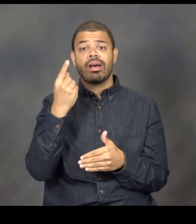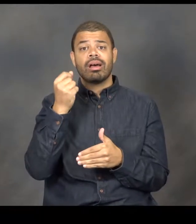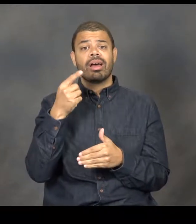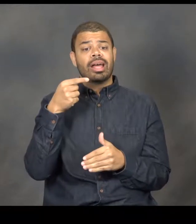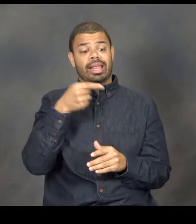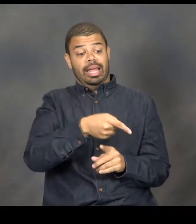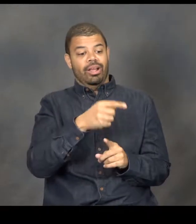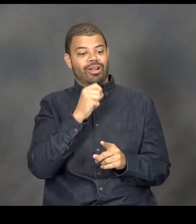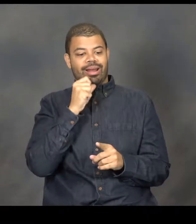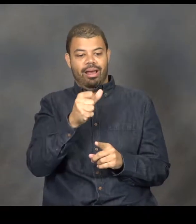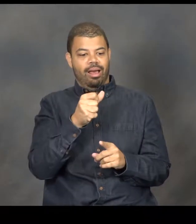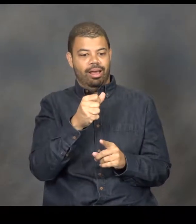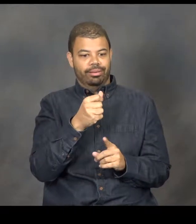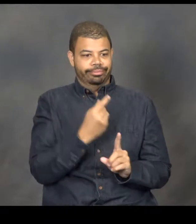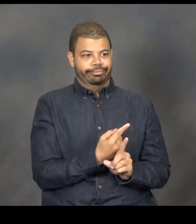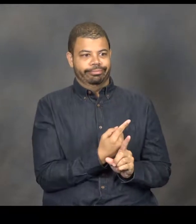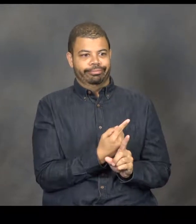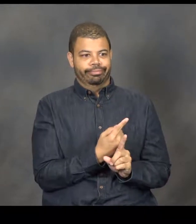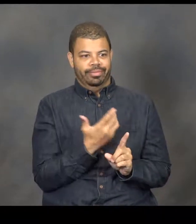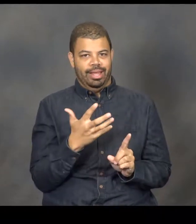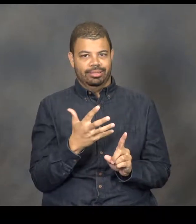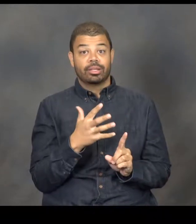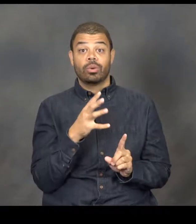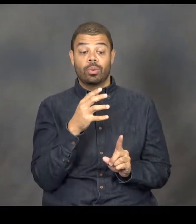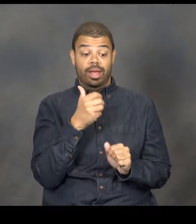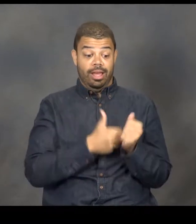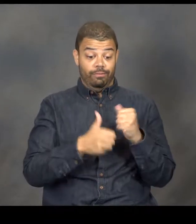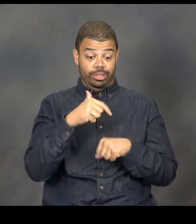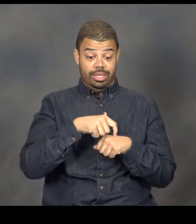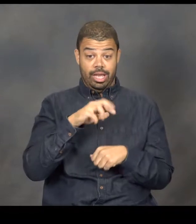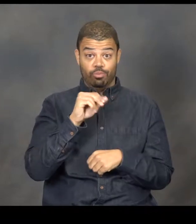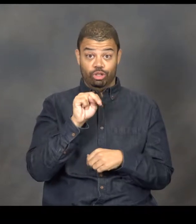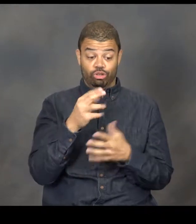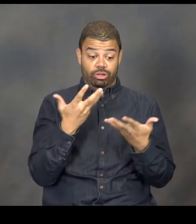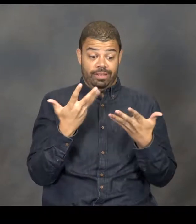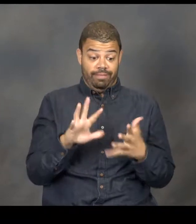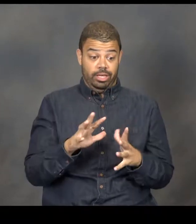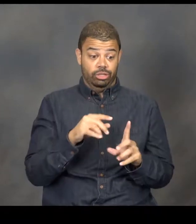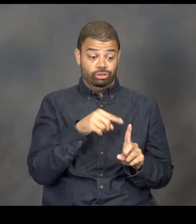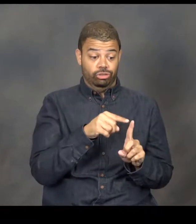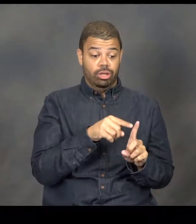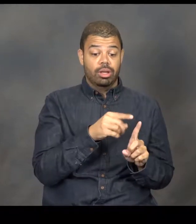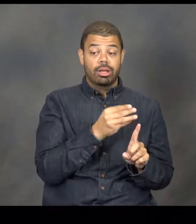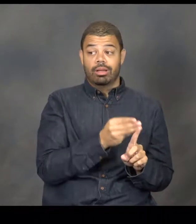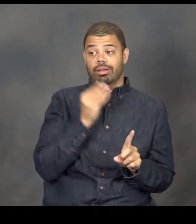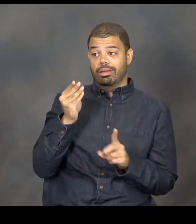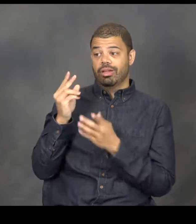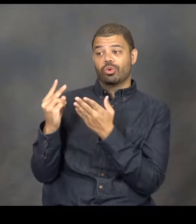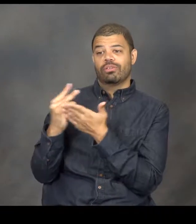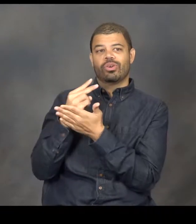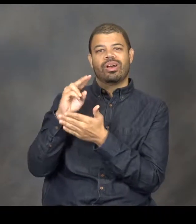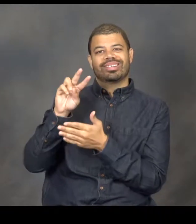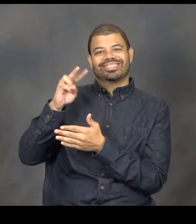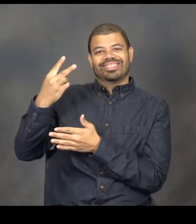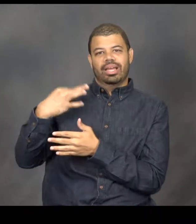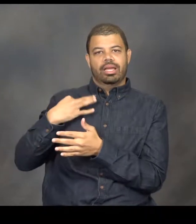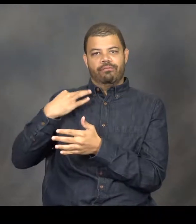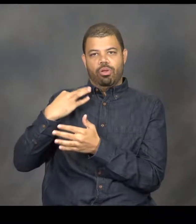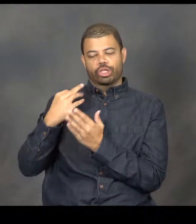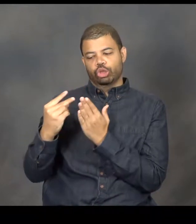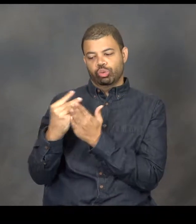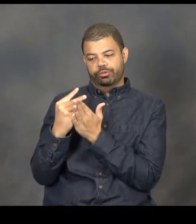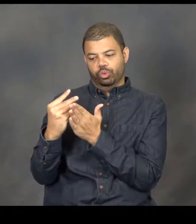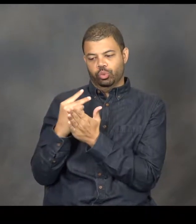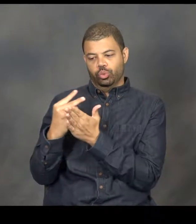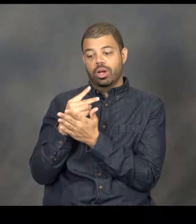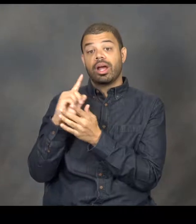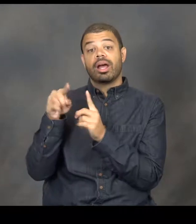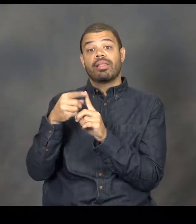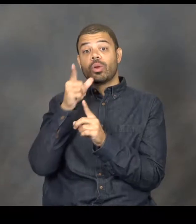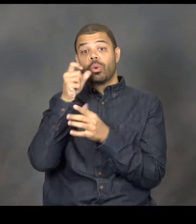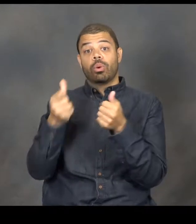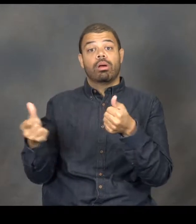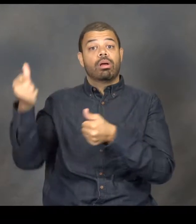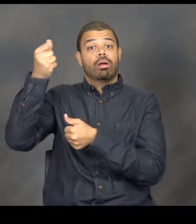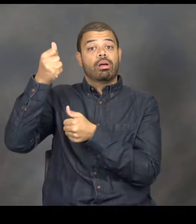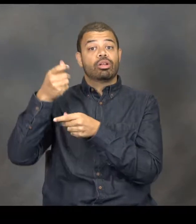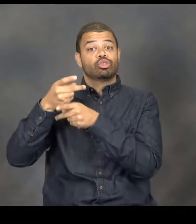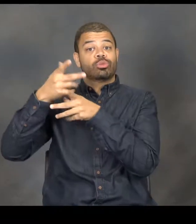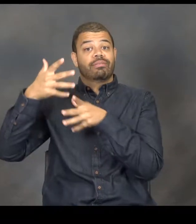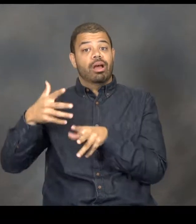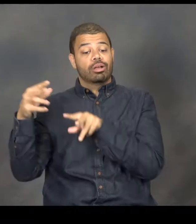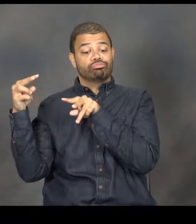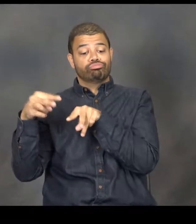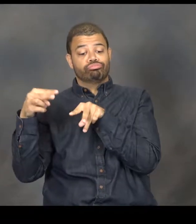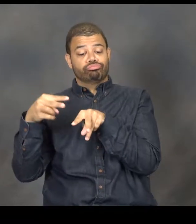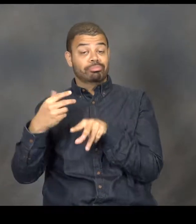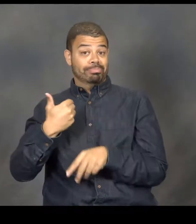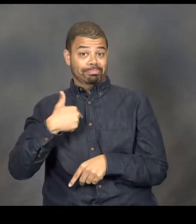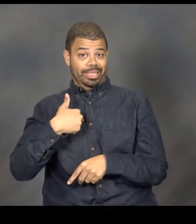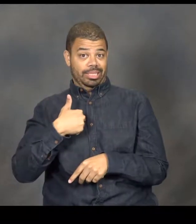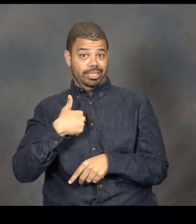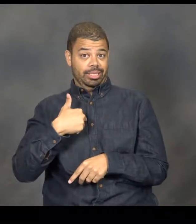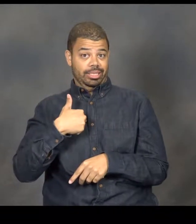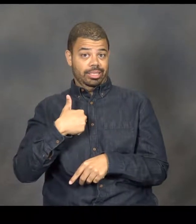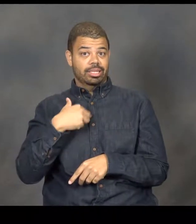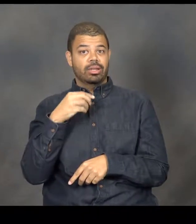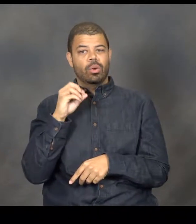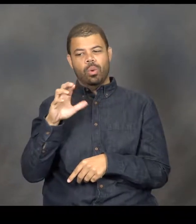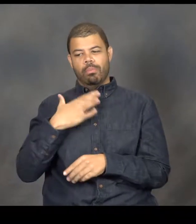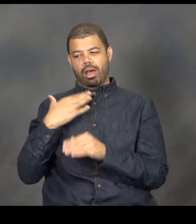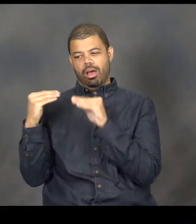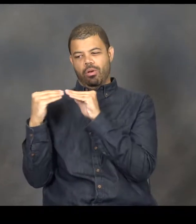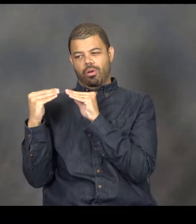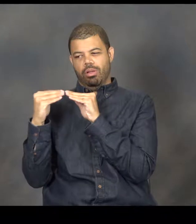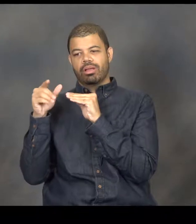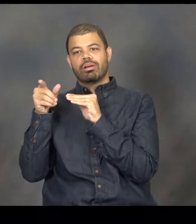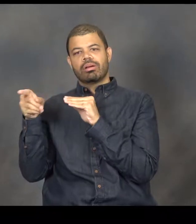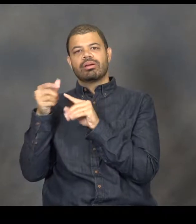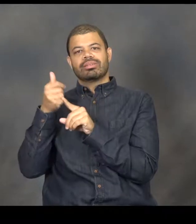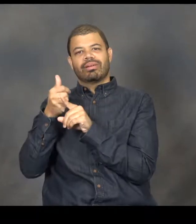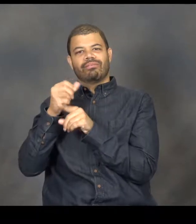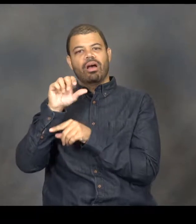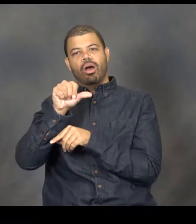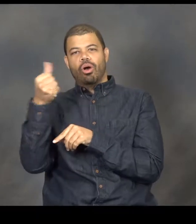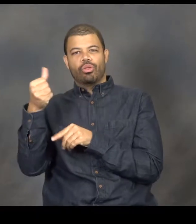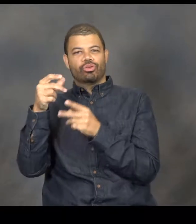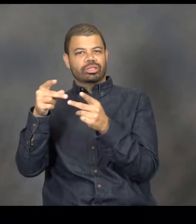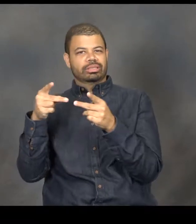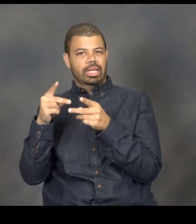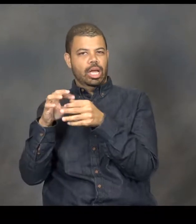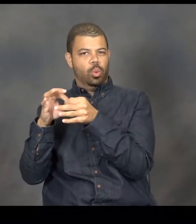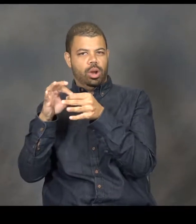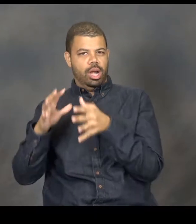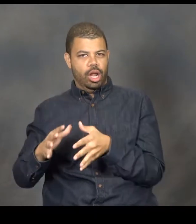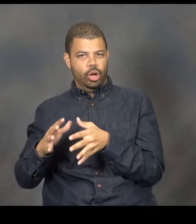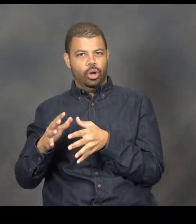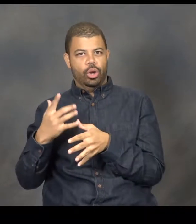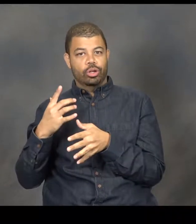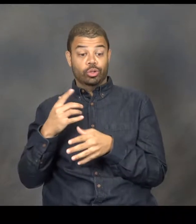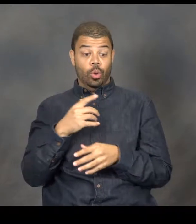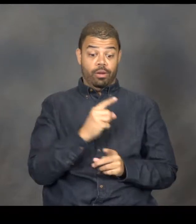Before we electronically file to the IRS